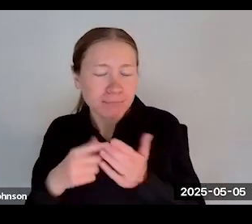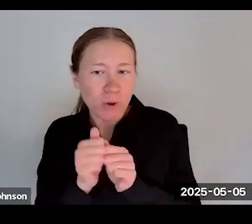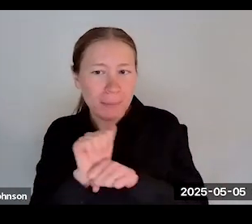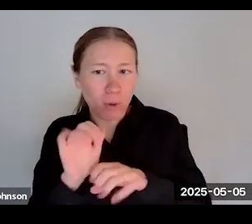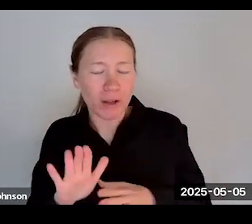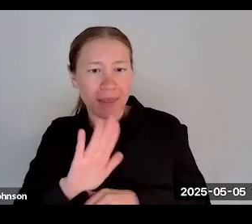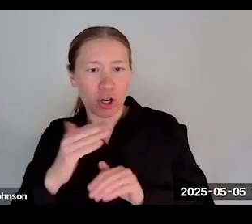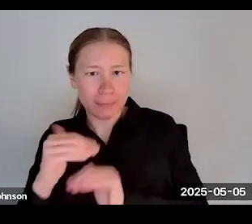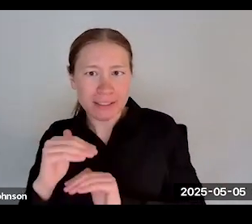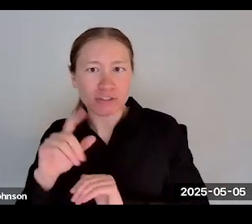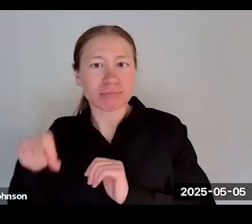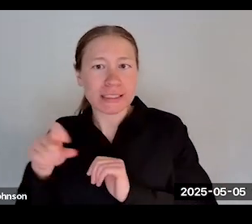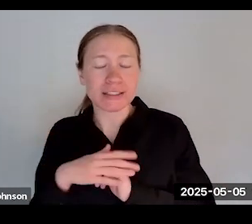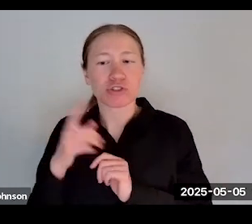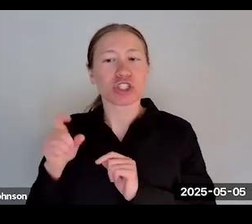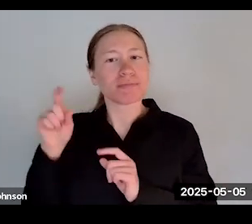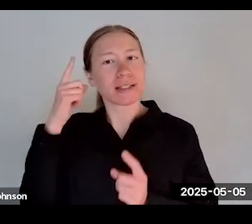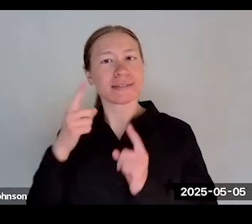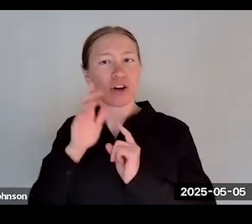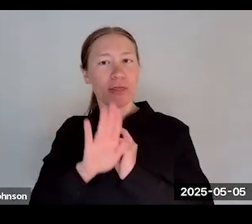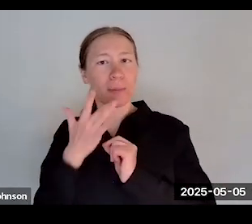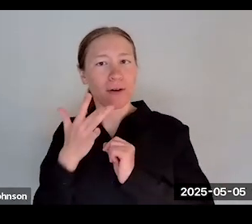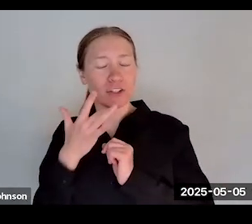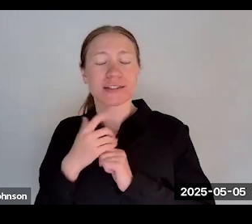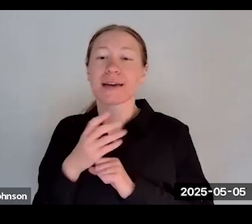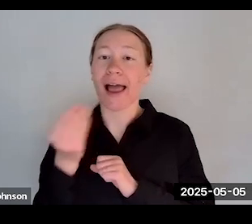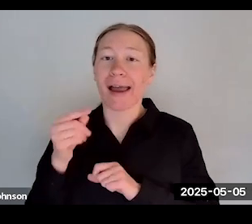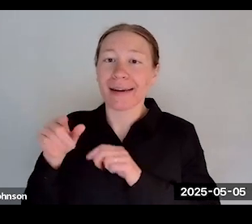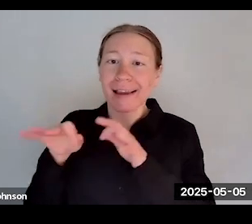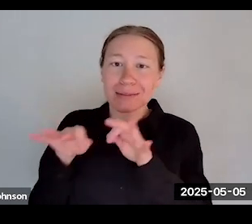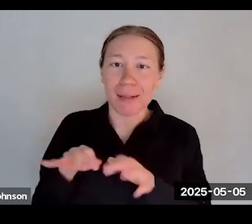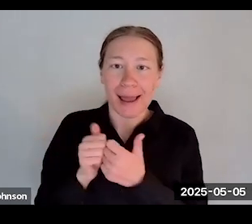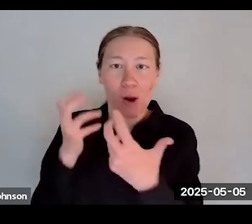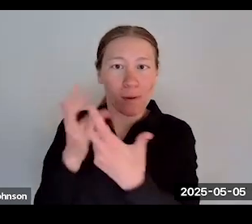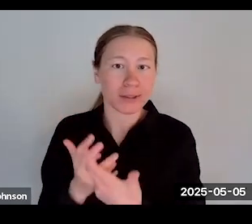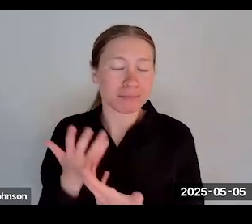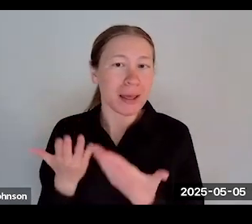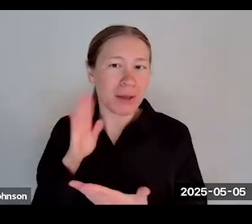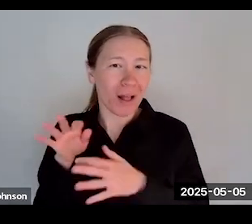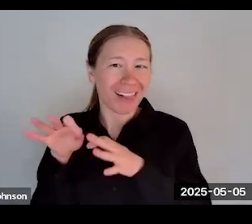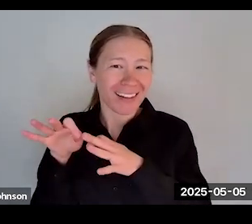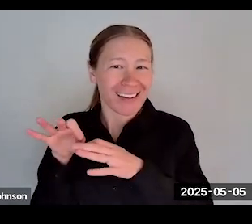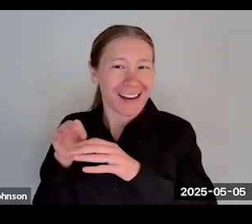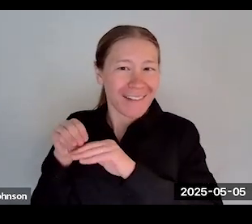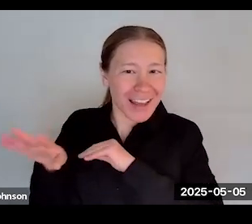consider their accommodation preferences, and explain how an accommodation may impact unit operations.